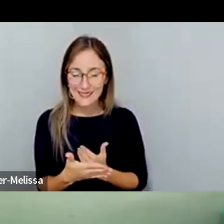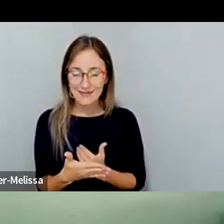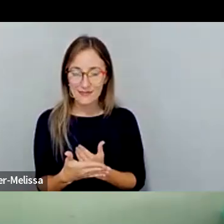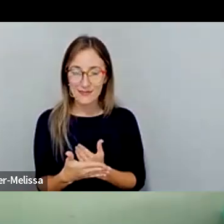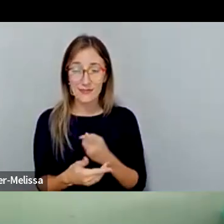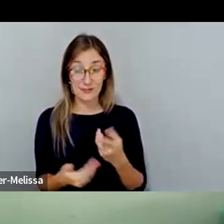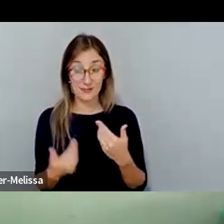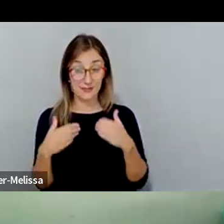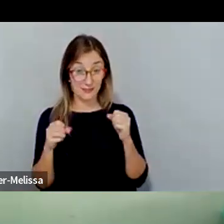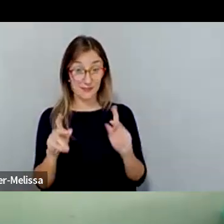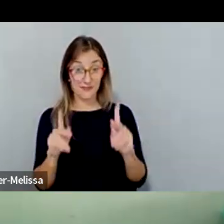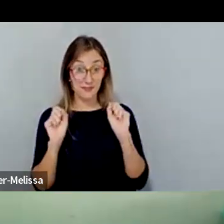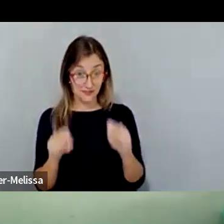potty being accessible if I can get there. The ADA has a priority list.